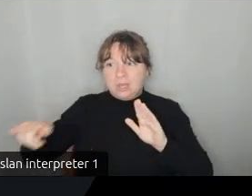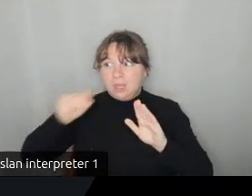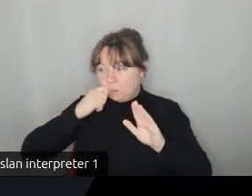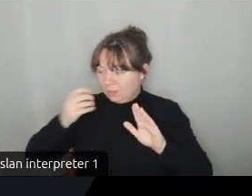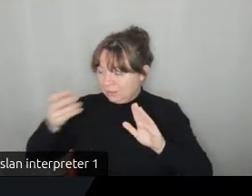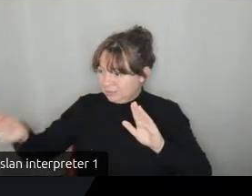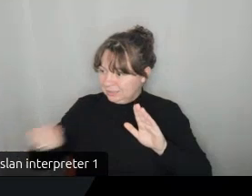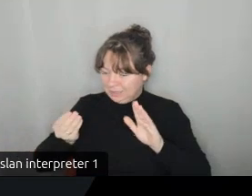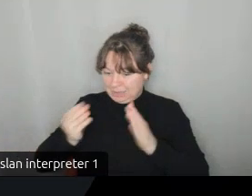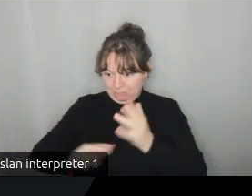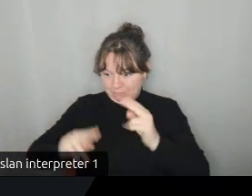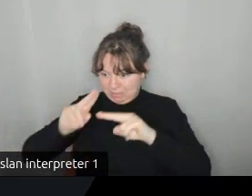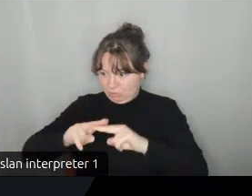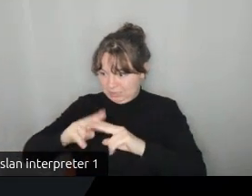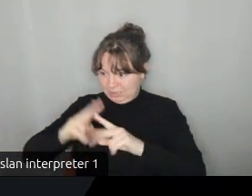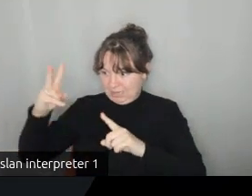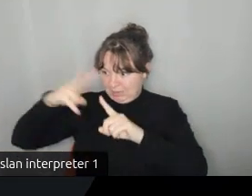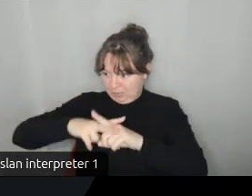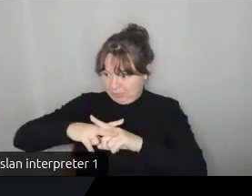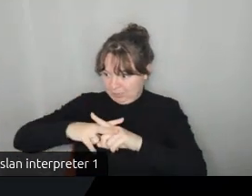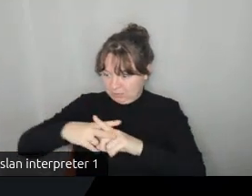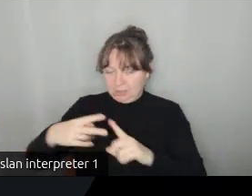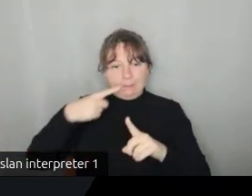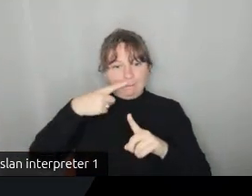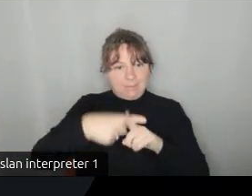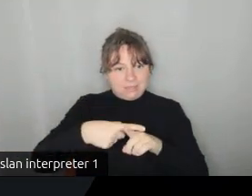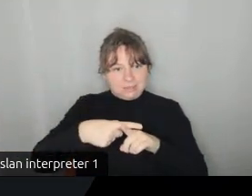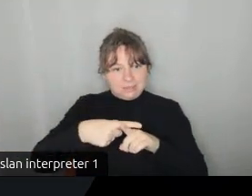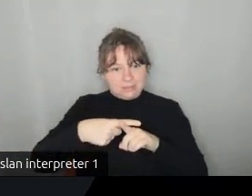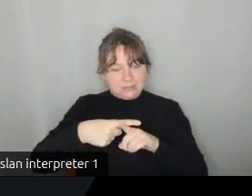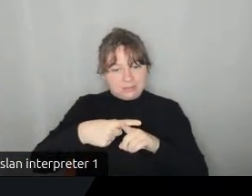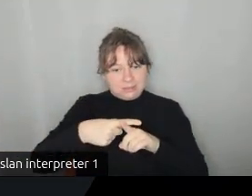can set up that parenting application and then move over to that once they have chosen one and